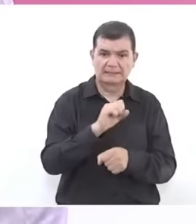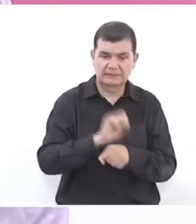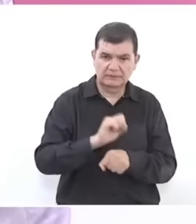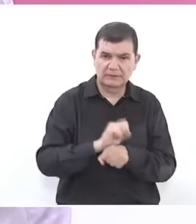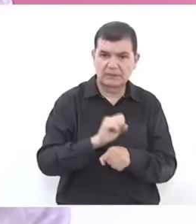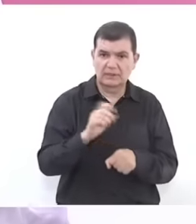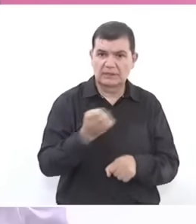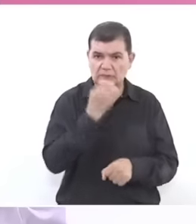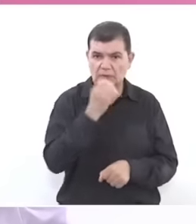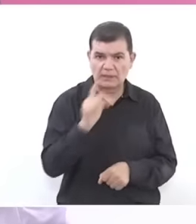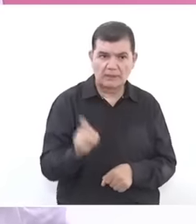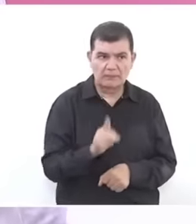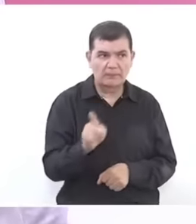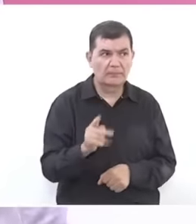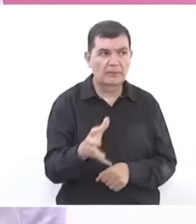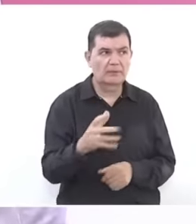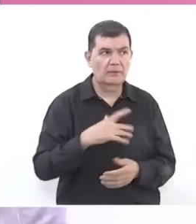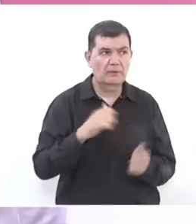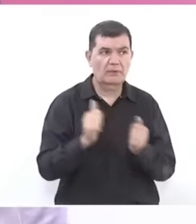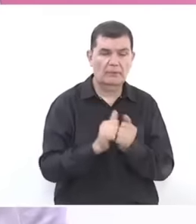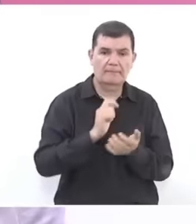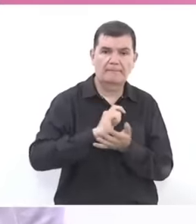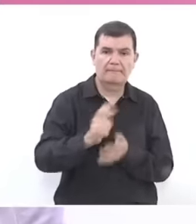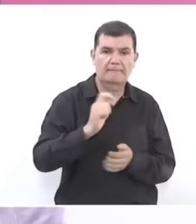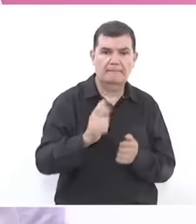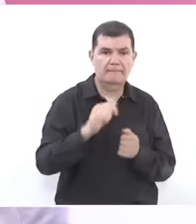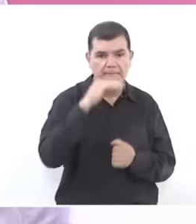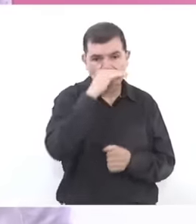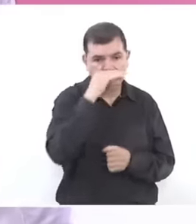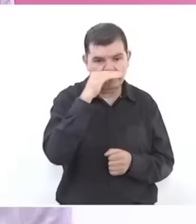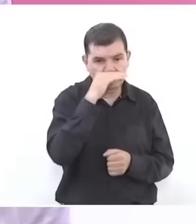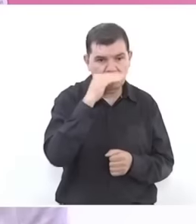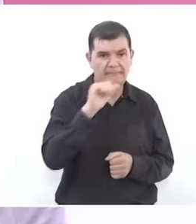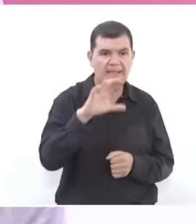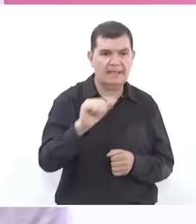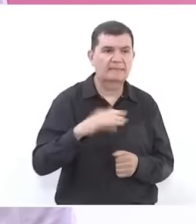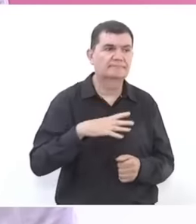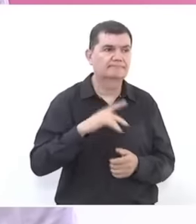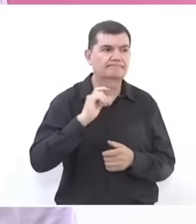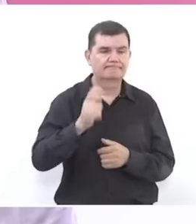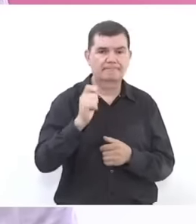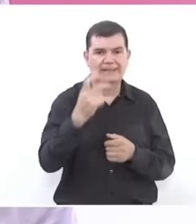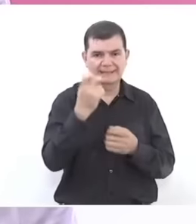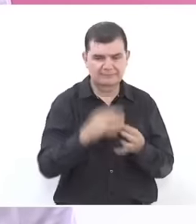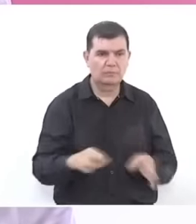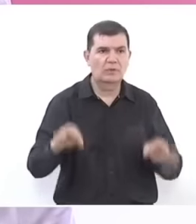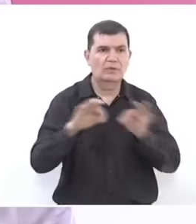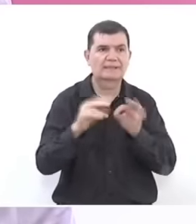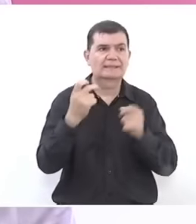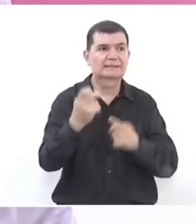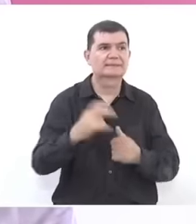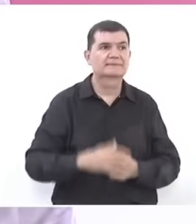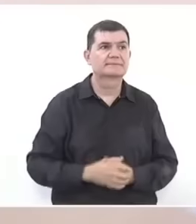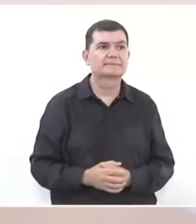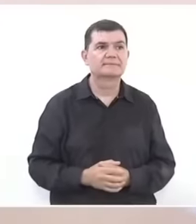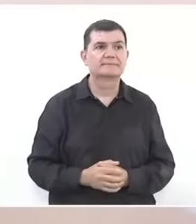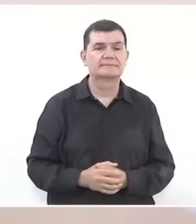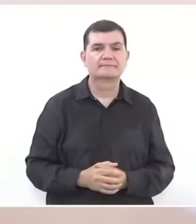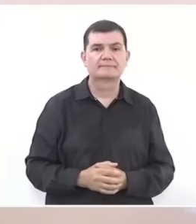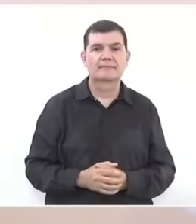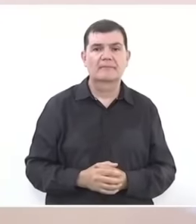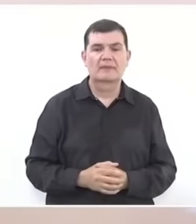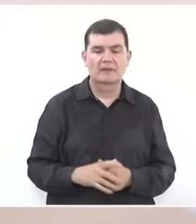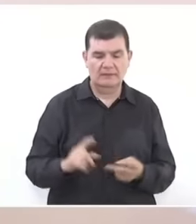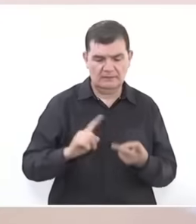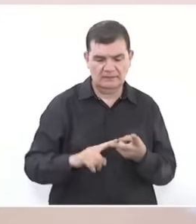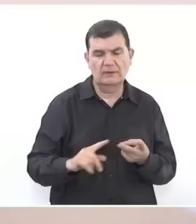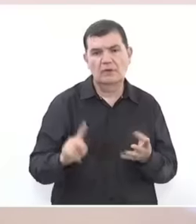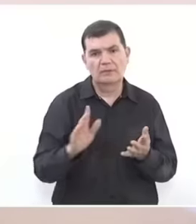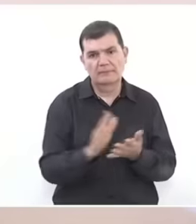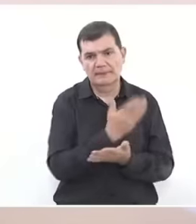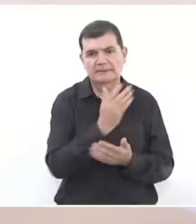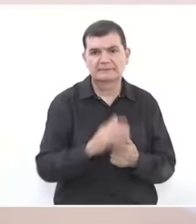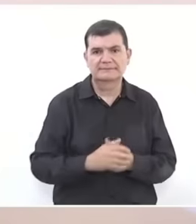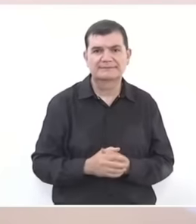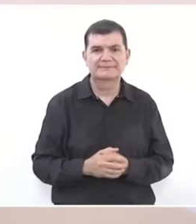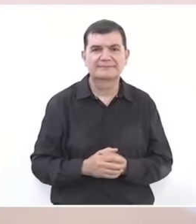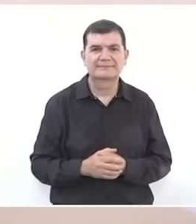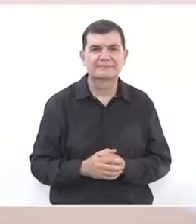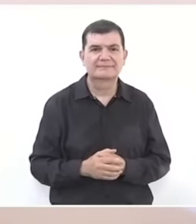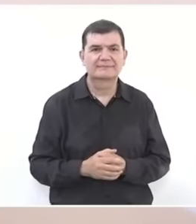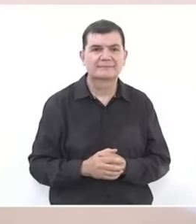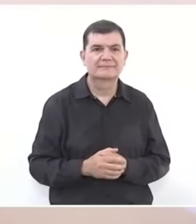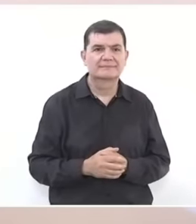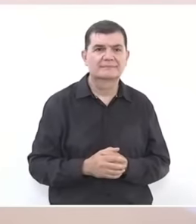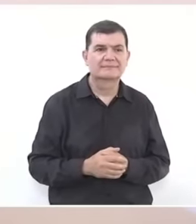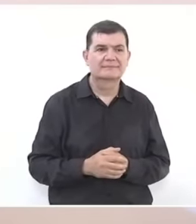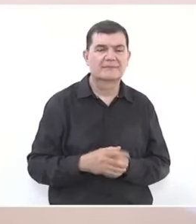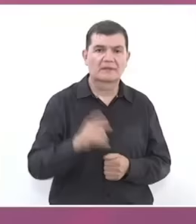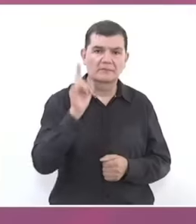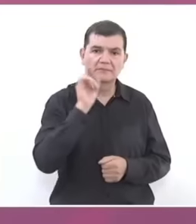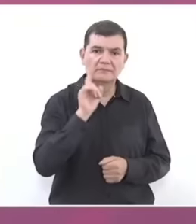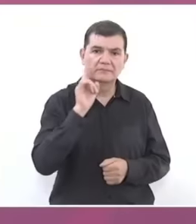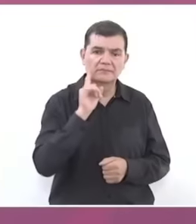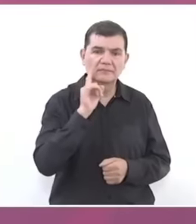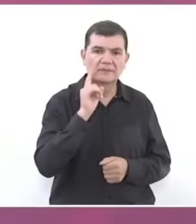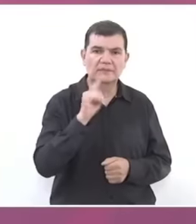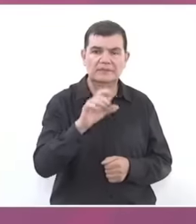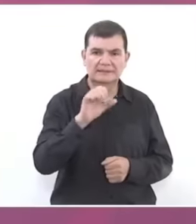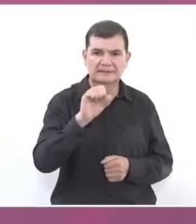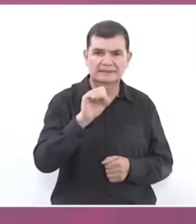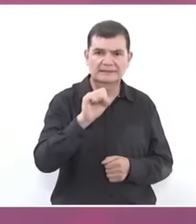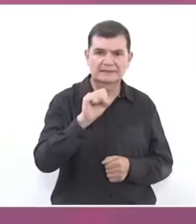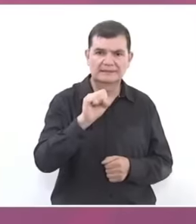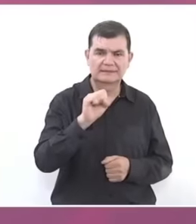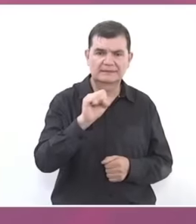public schools will have a scholarship, that is also very important and the other thing is that women from 60 to 64